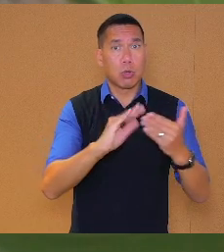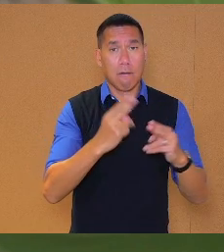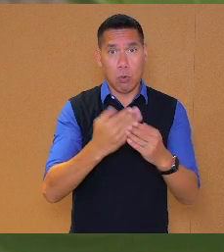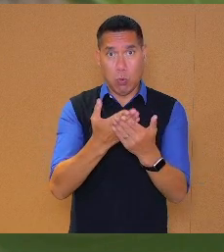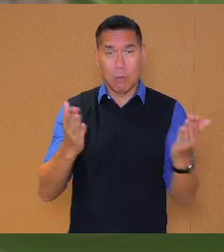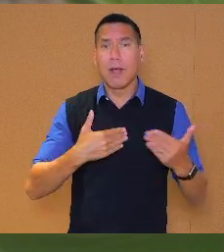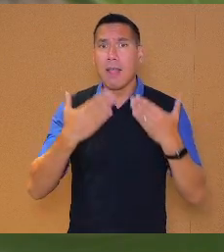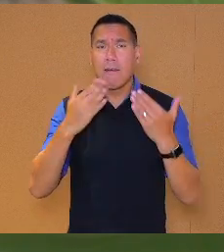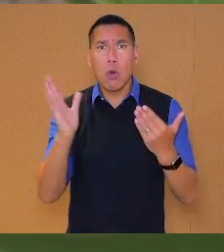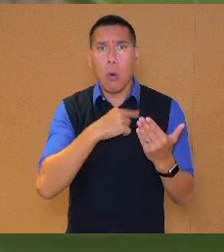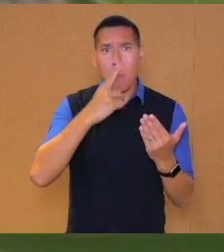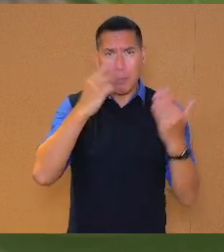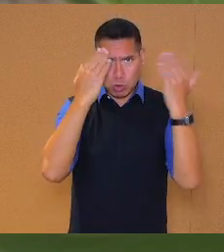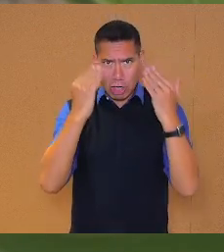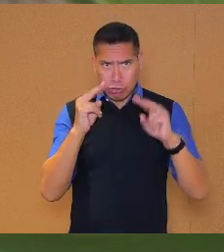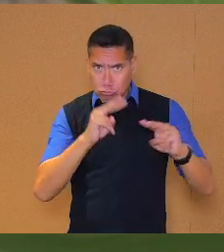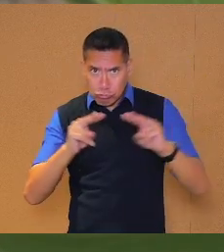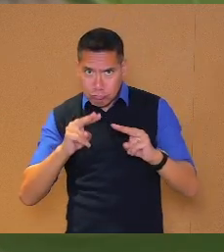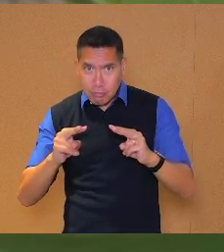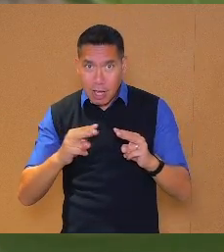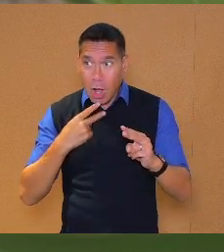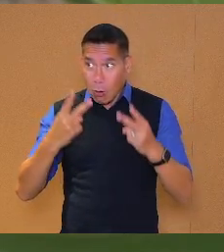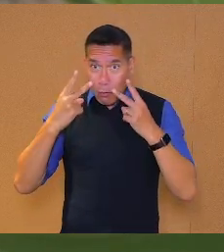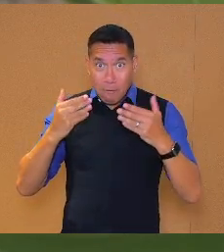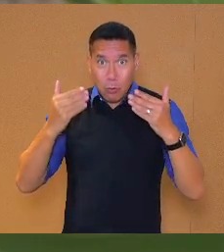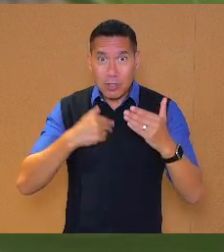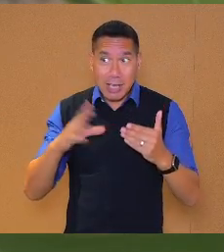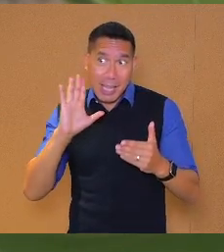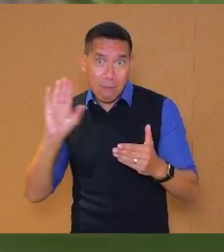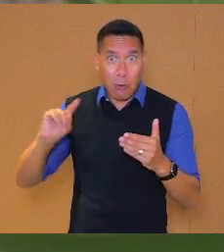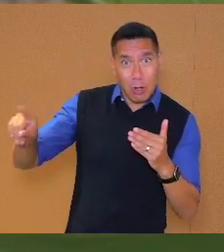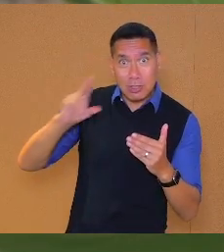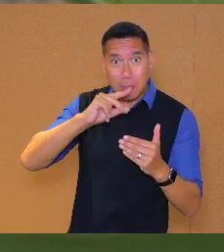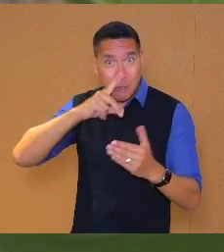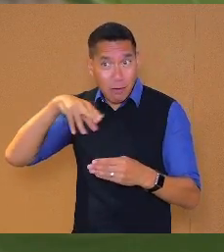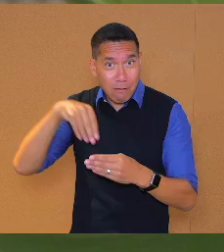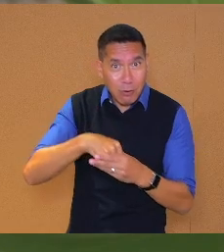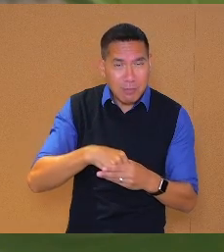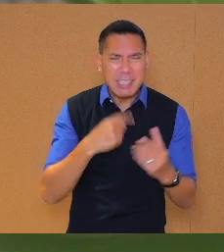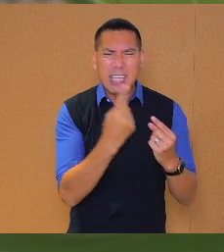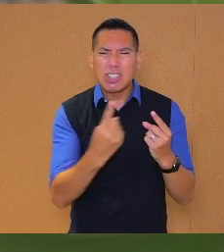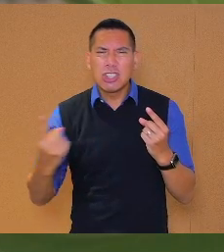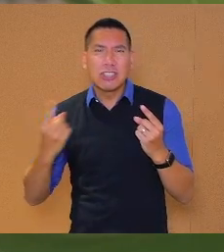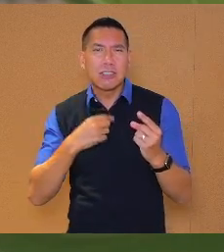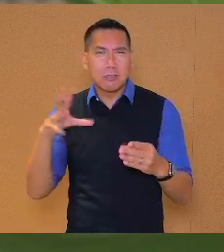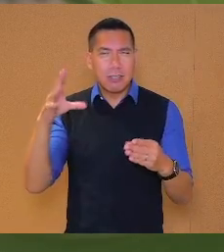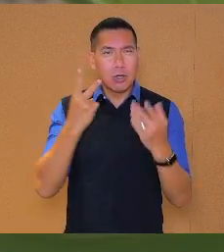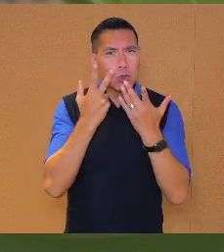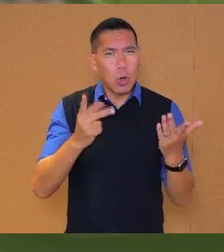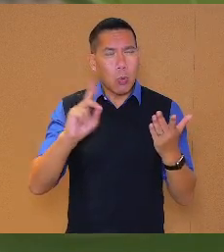young voices to be heard to ensure we are on track for a healthier and more inclusive community for everyone. Thanks to all those judges and I look forward to hearing shortly from some of those young people involved.